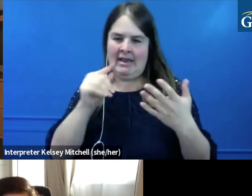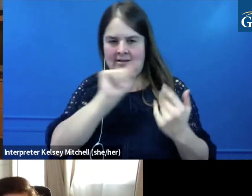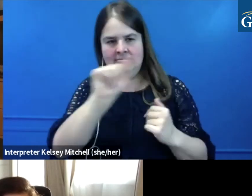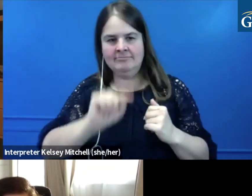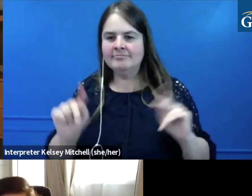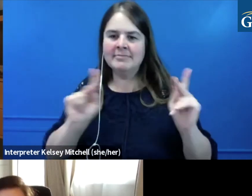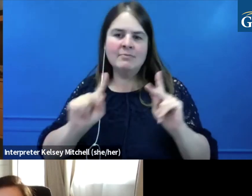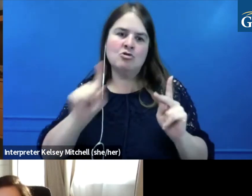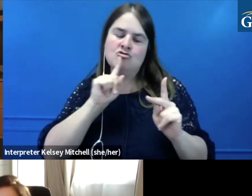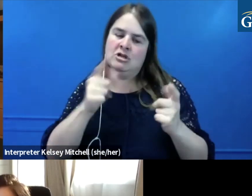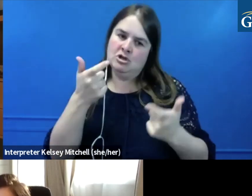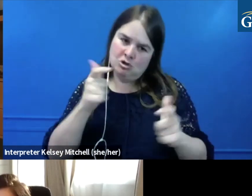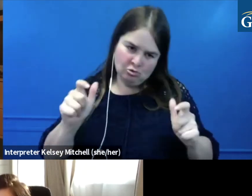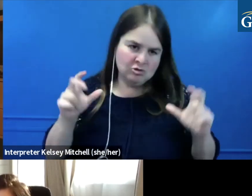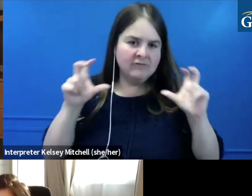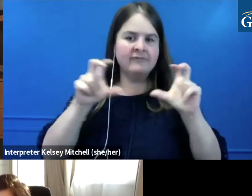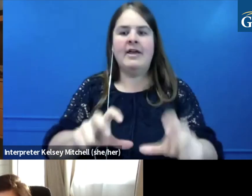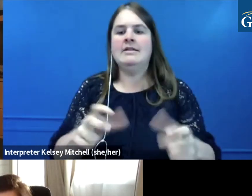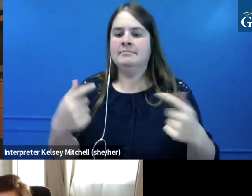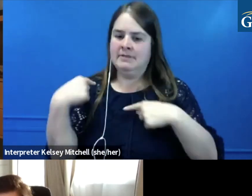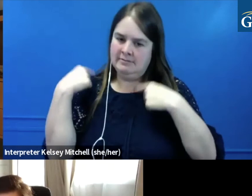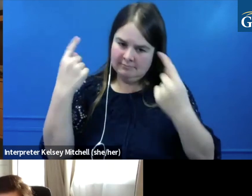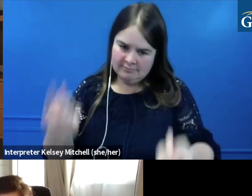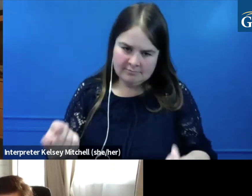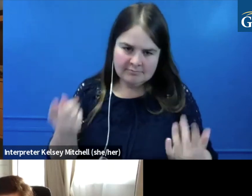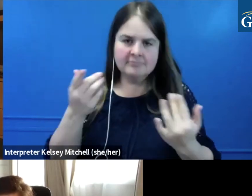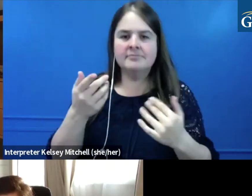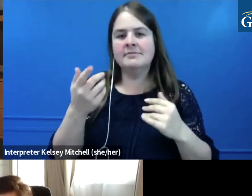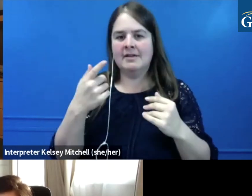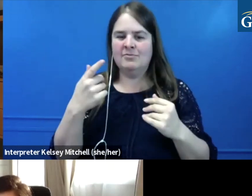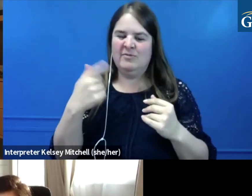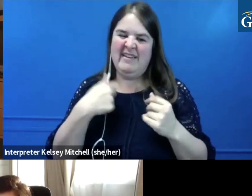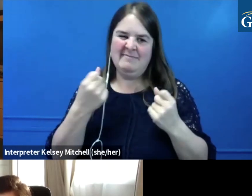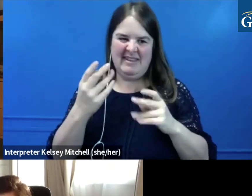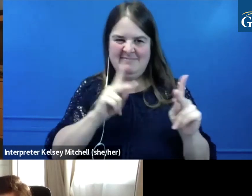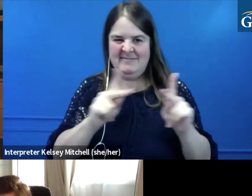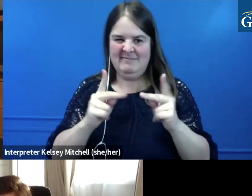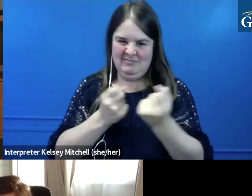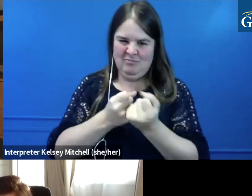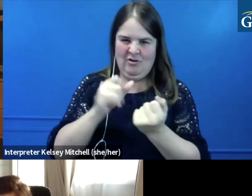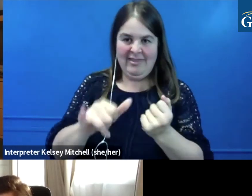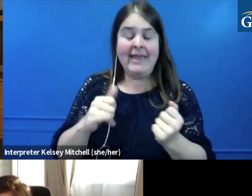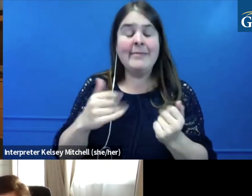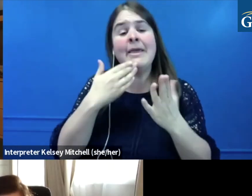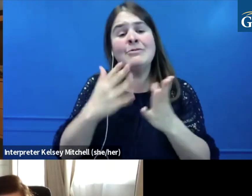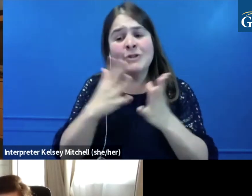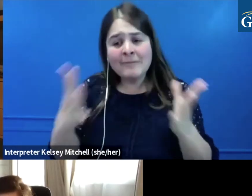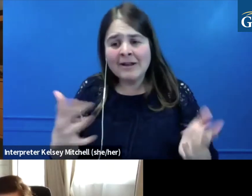effort funded by a variety of people thank you